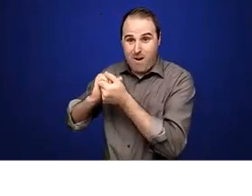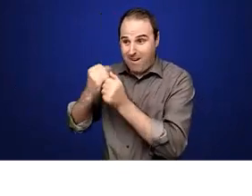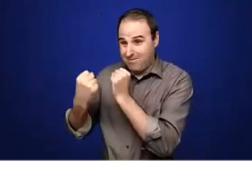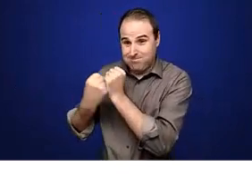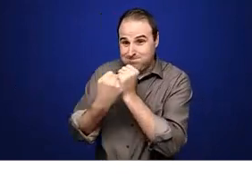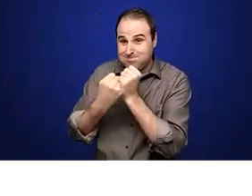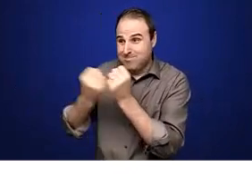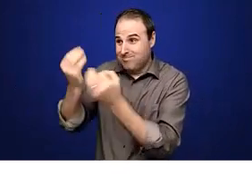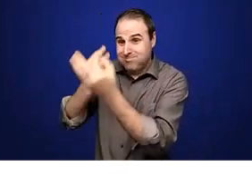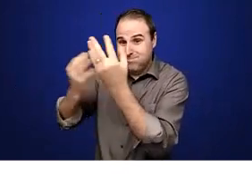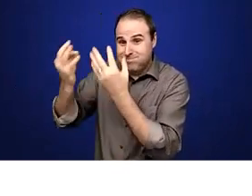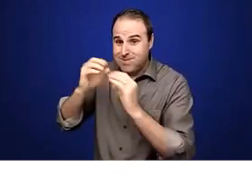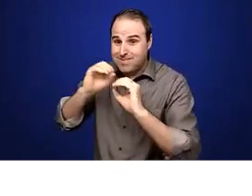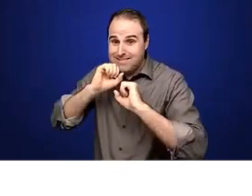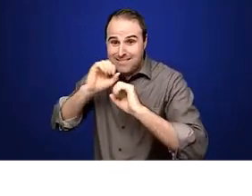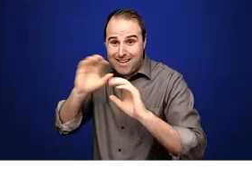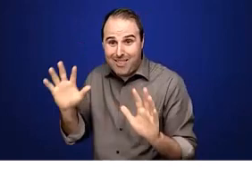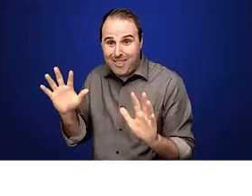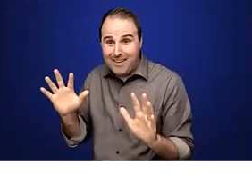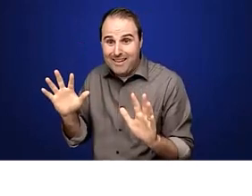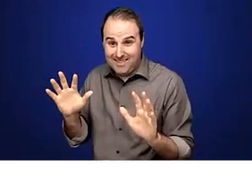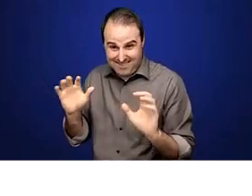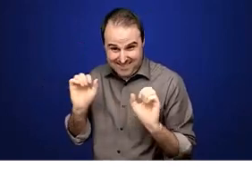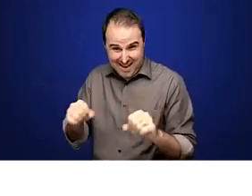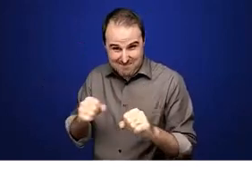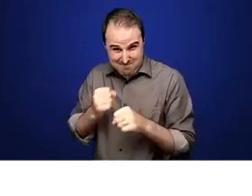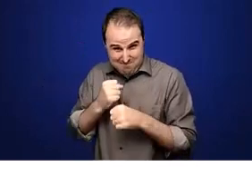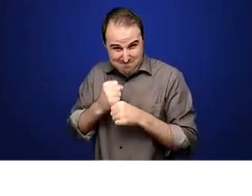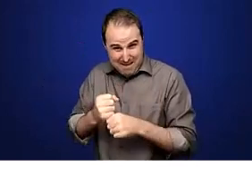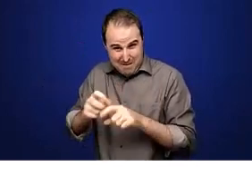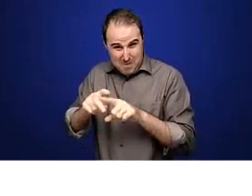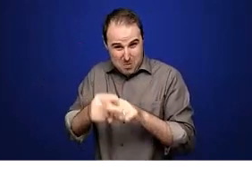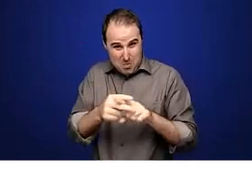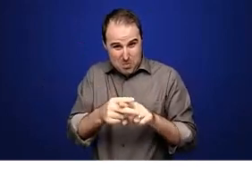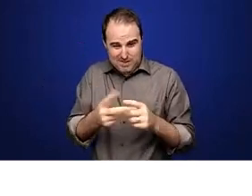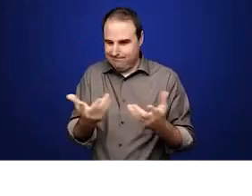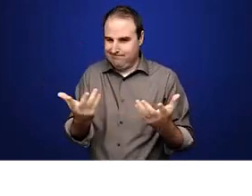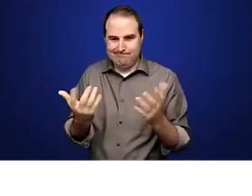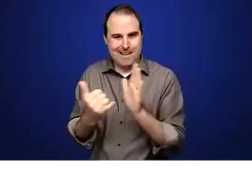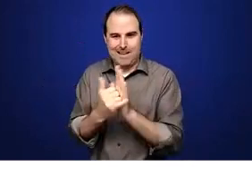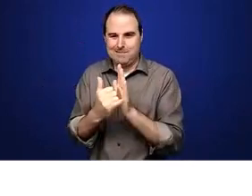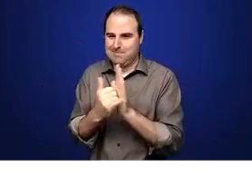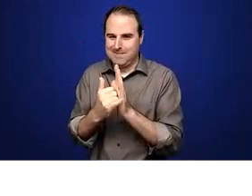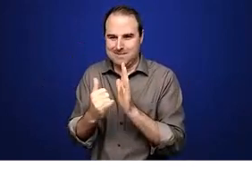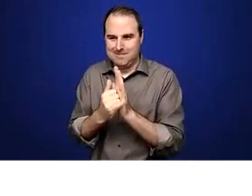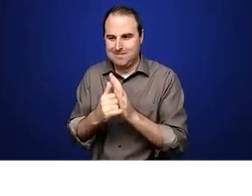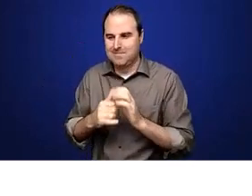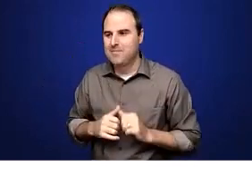And we also had a wider reach, owing to our partners. For example, we had the opportunity